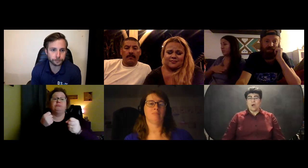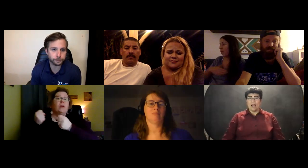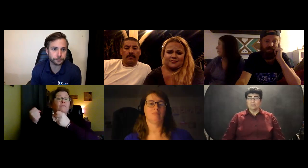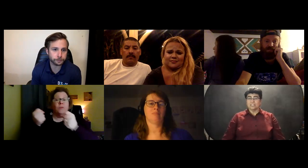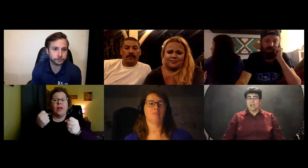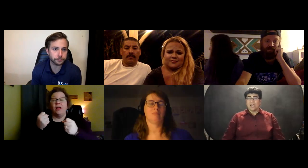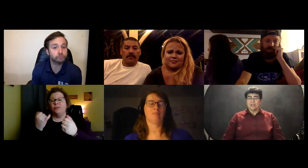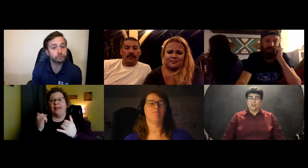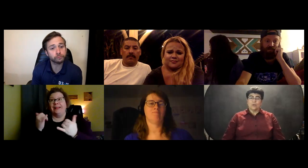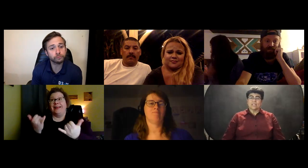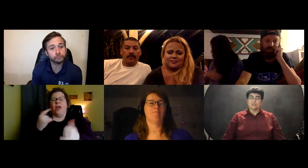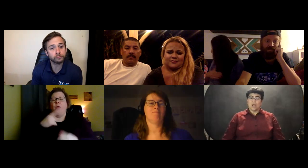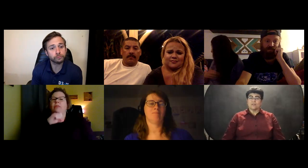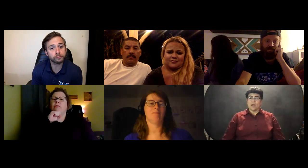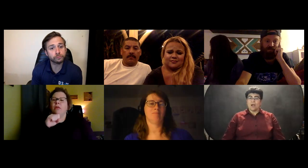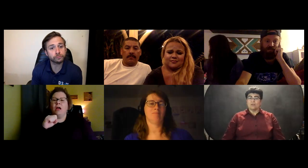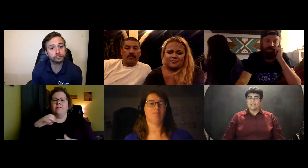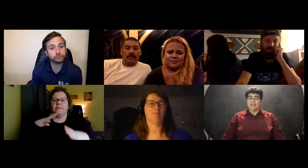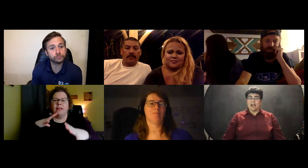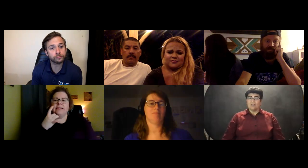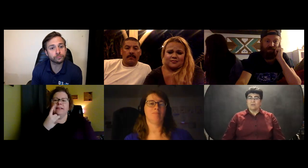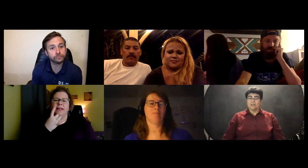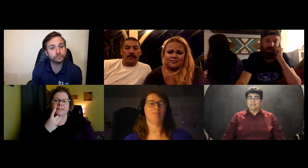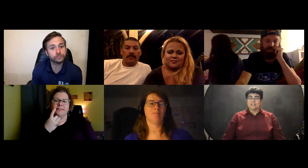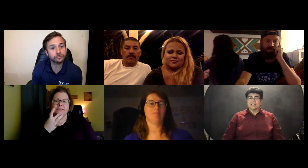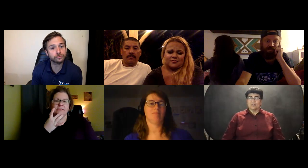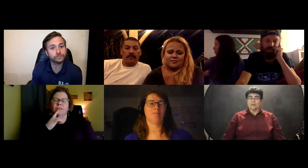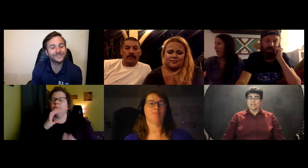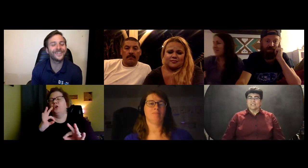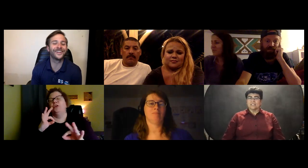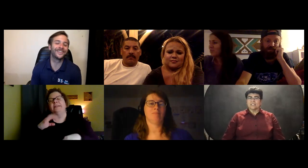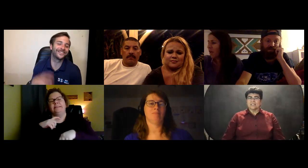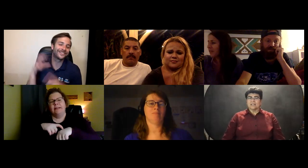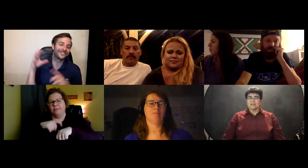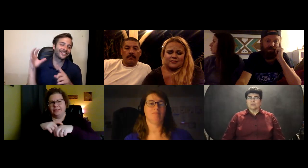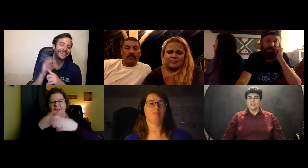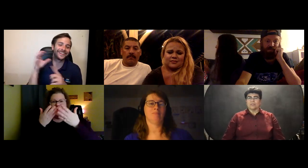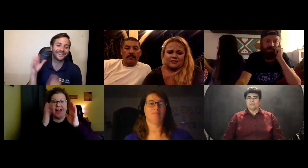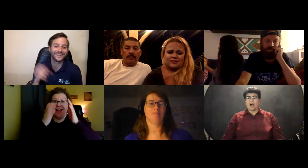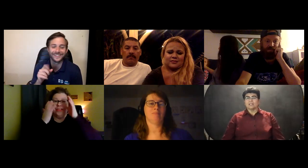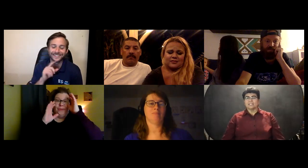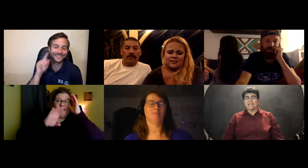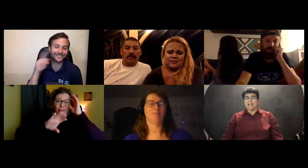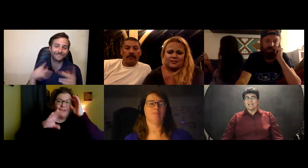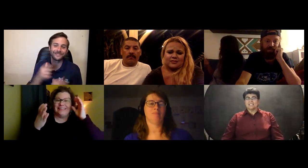out you know we can drive around and now